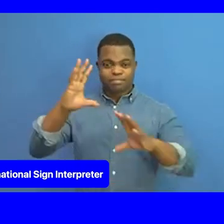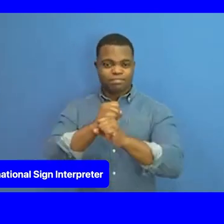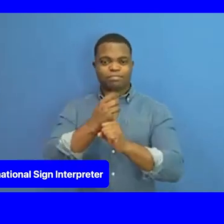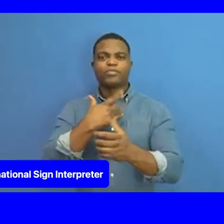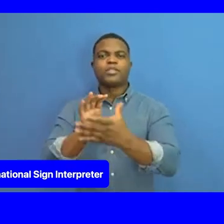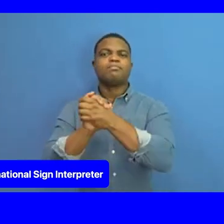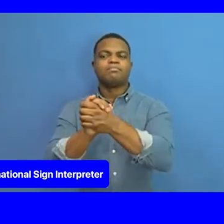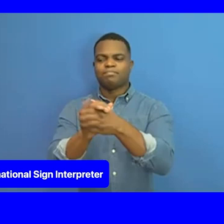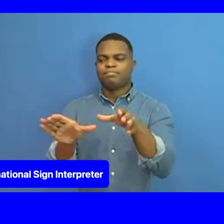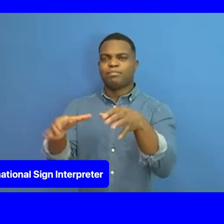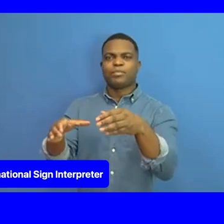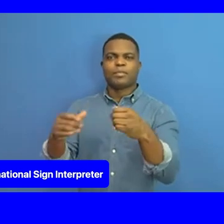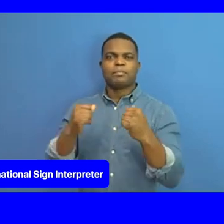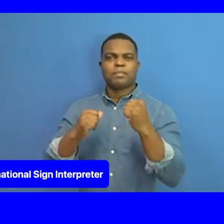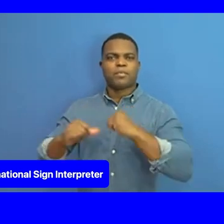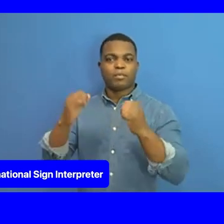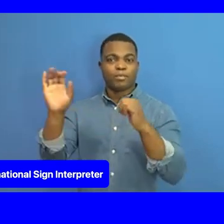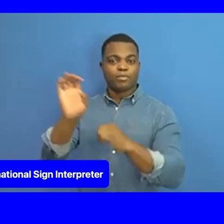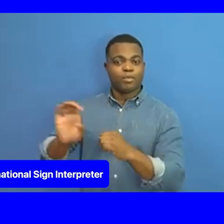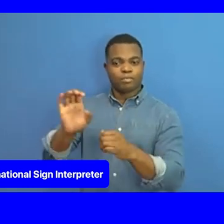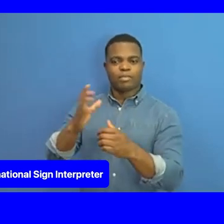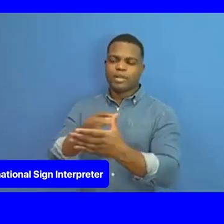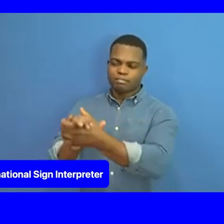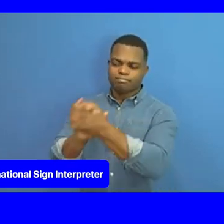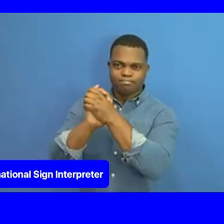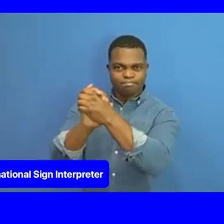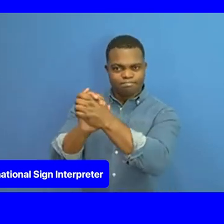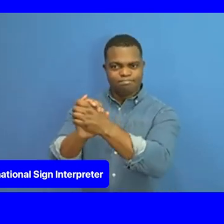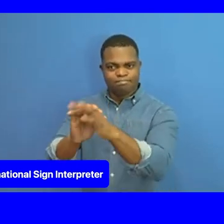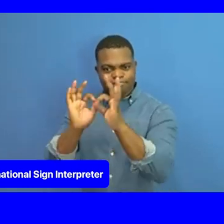European Network for Contemporary Circus and Outdoor Arts,